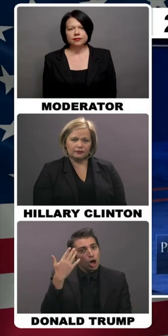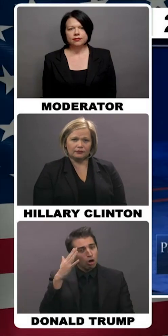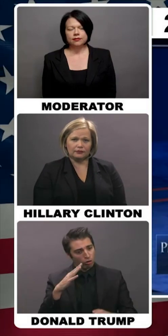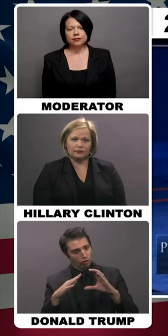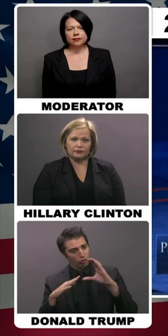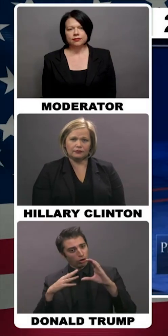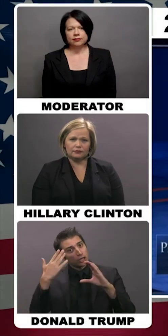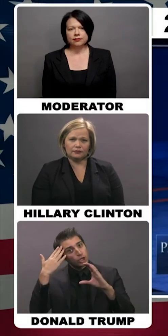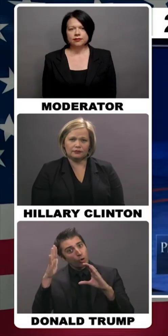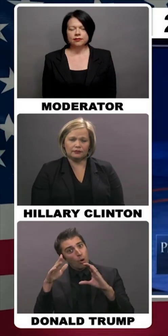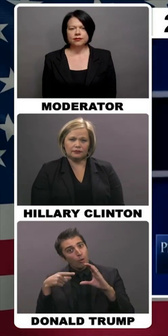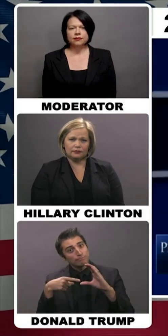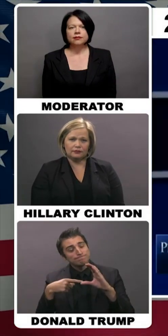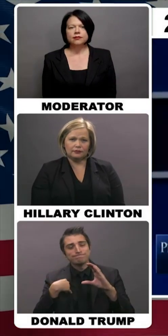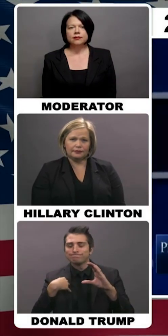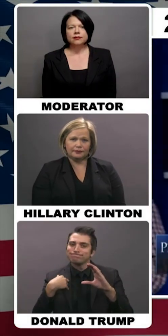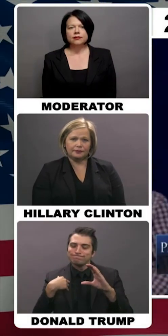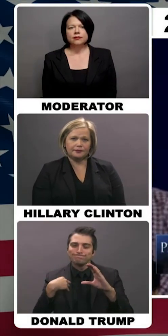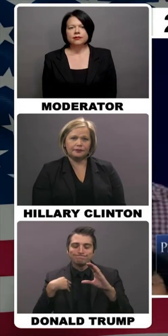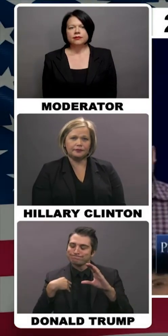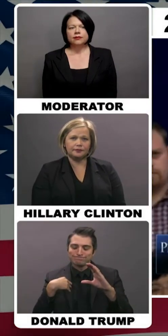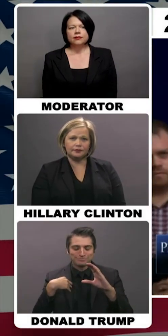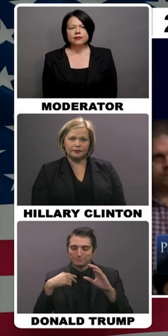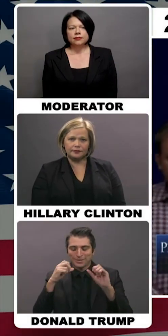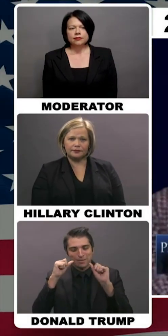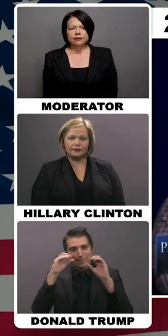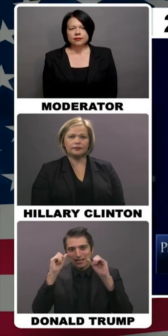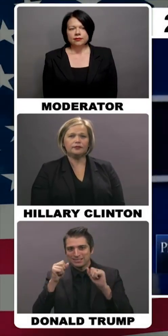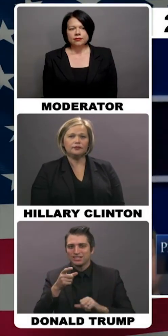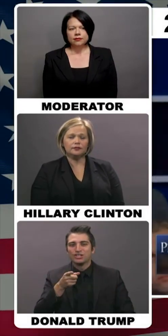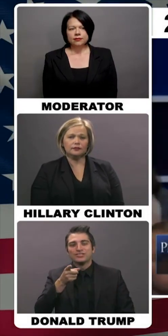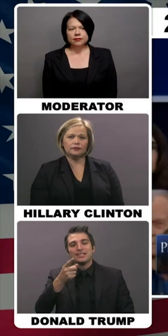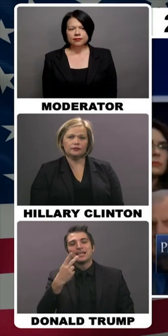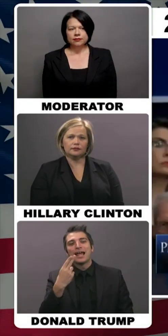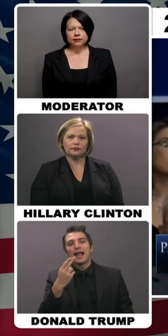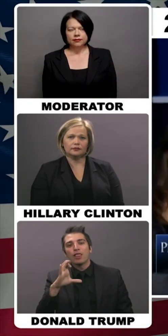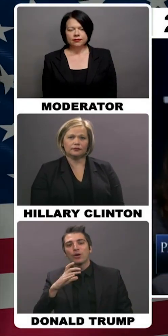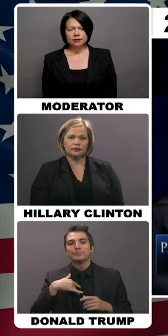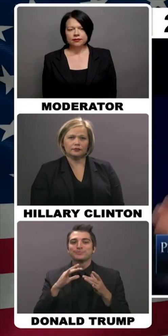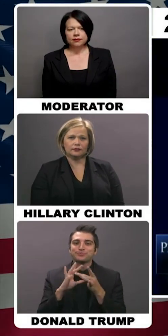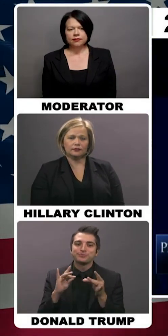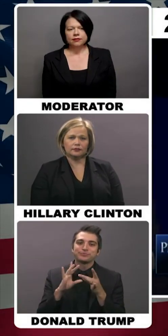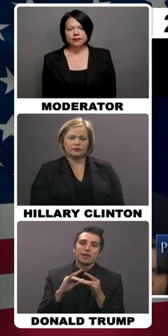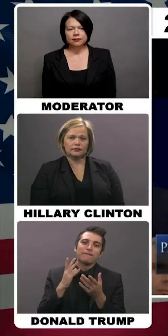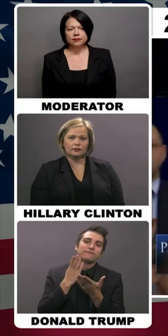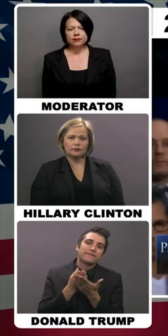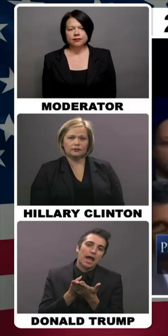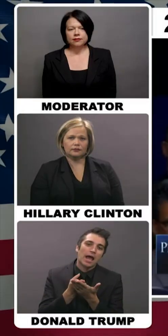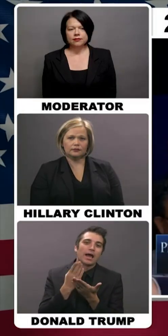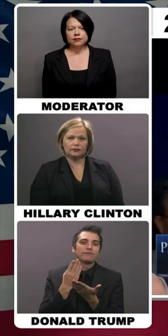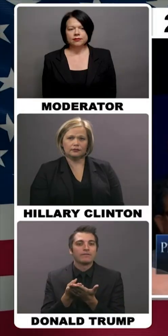You know, it's amazing. I'm watching Hillary go over facts and she's going after fact, after fact. And she's lying again